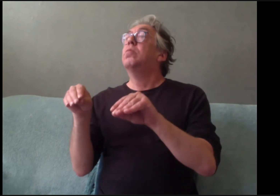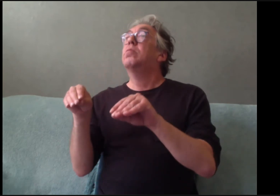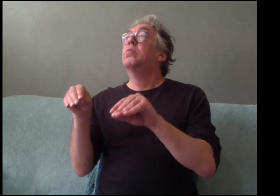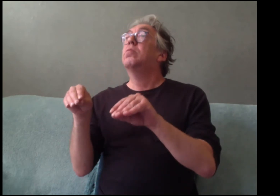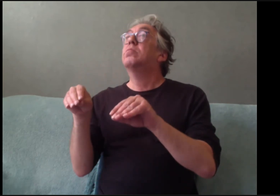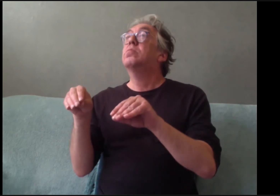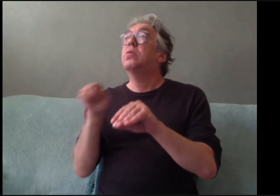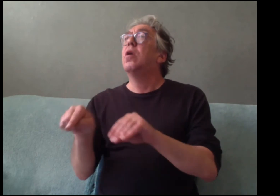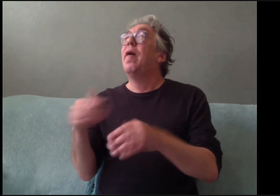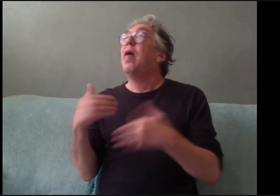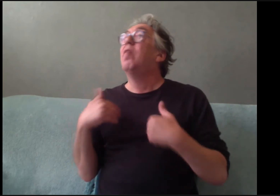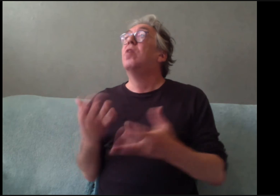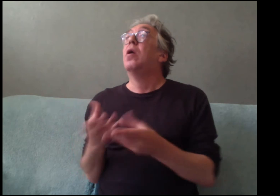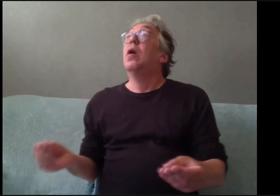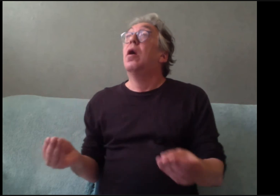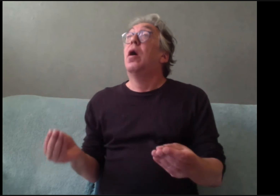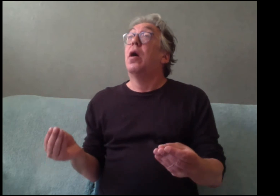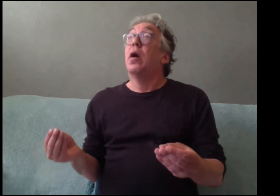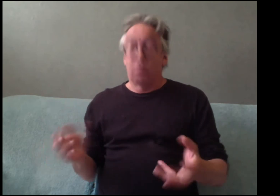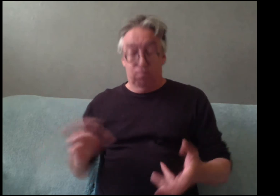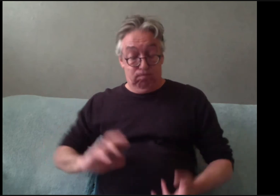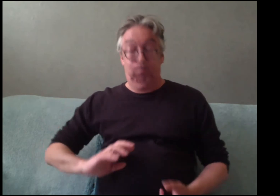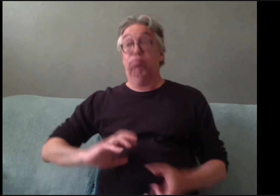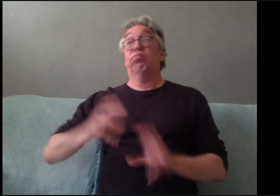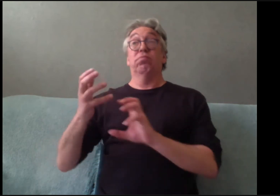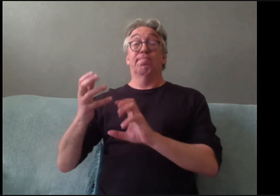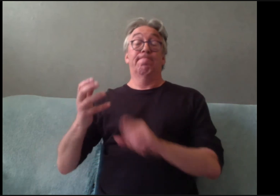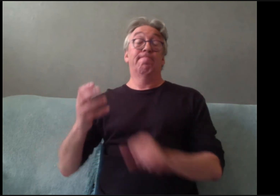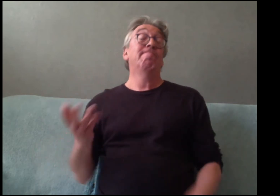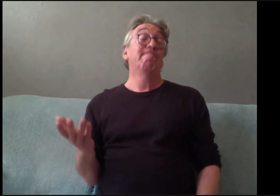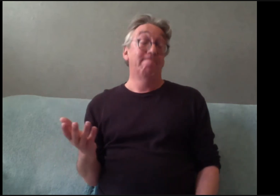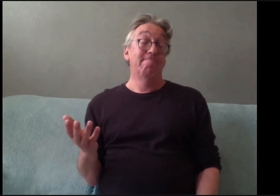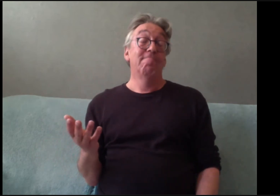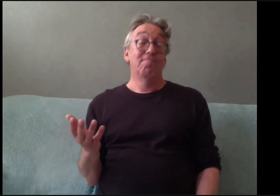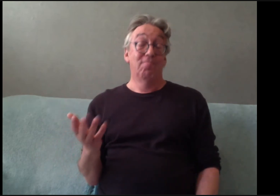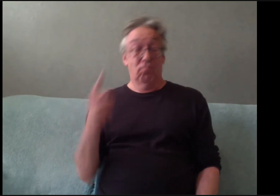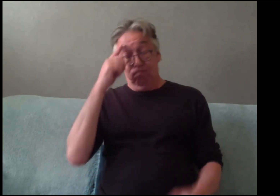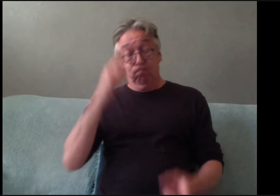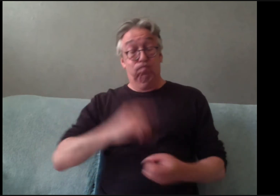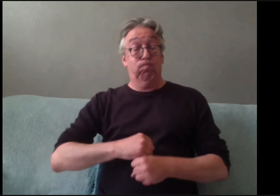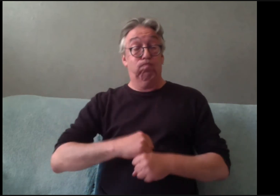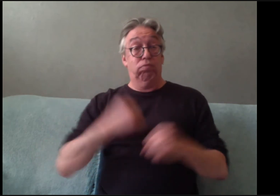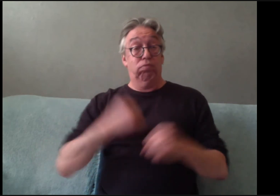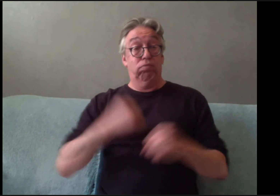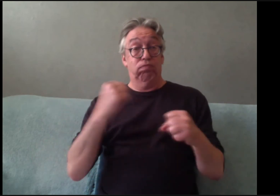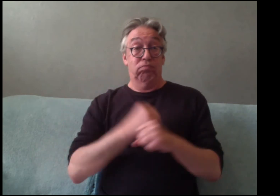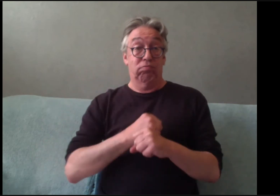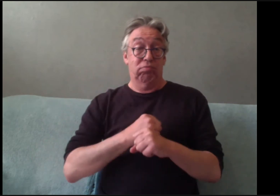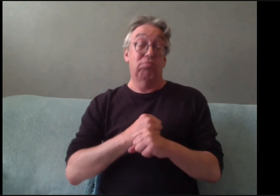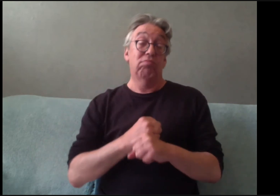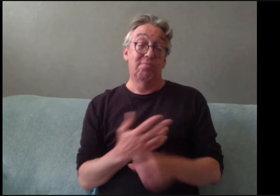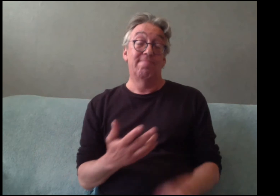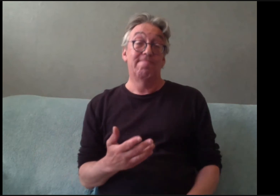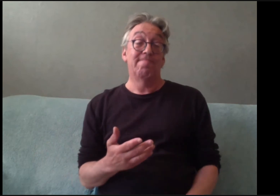because some of them have restricted diets. So that's concerning some protective measures.